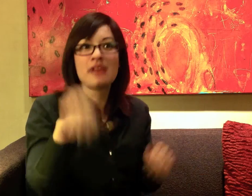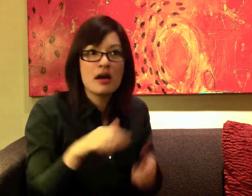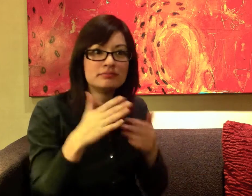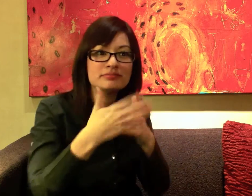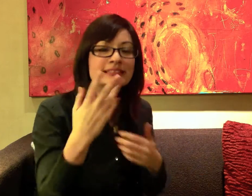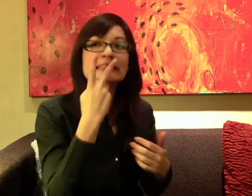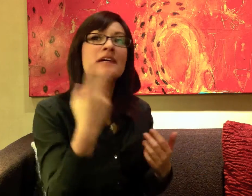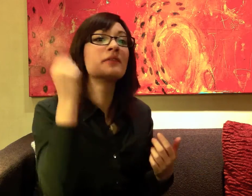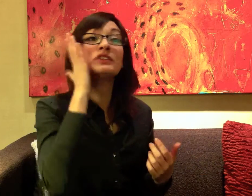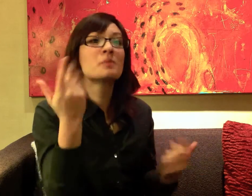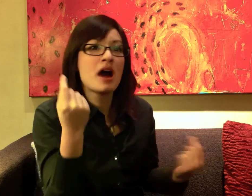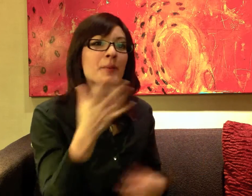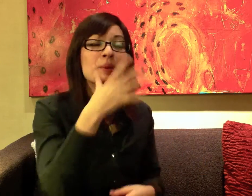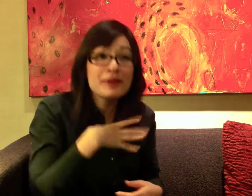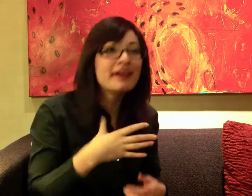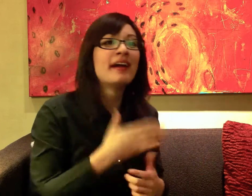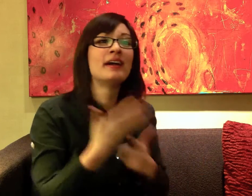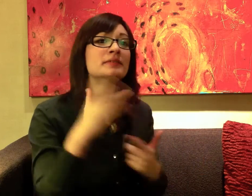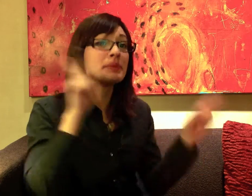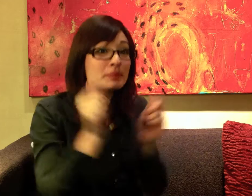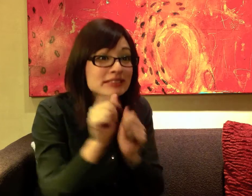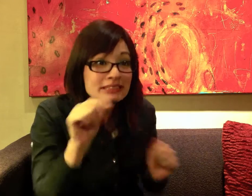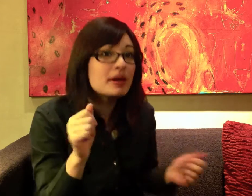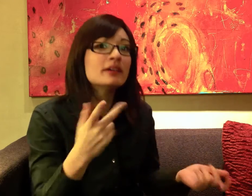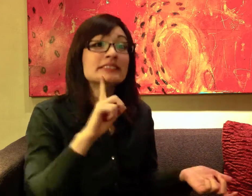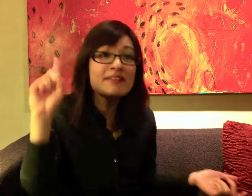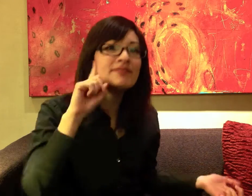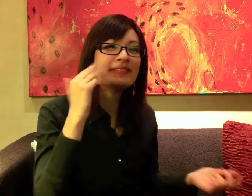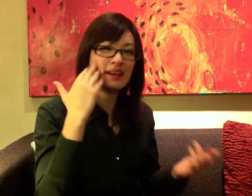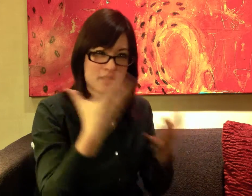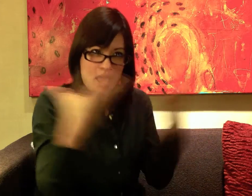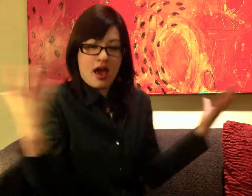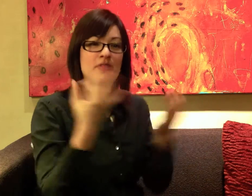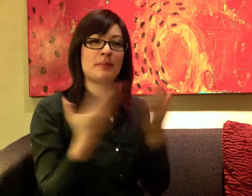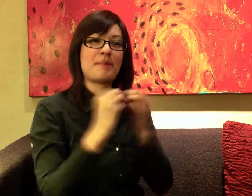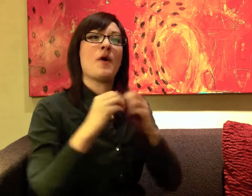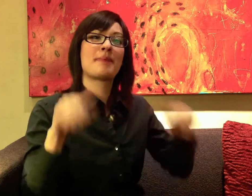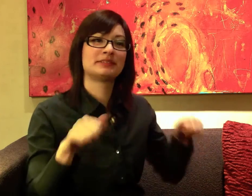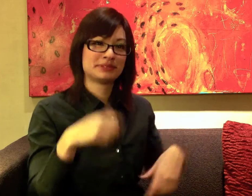We can see the future ahead of us with women, people with disabilities, and Deaf. A lot of possibilities.